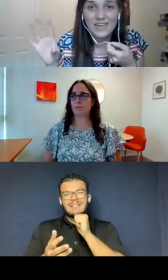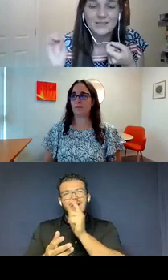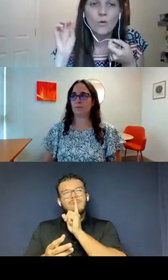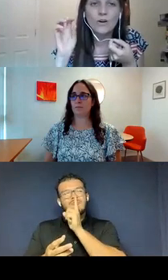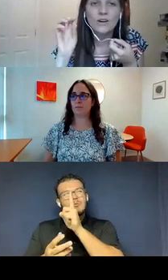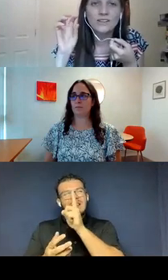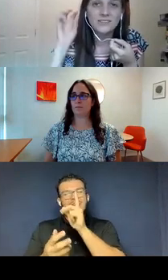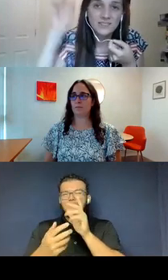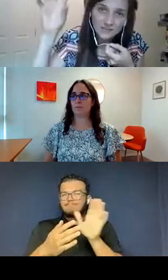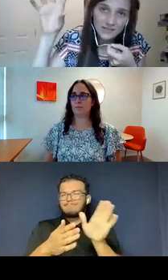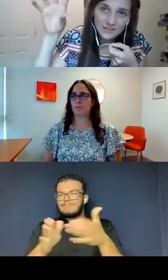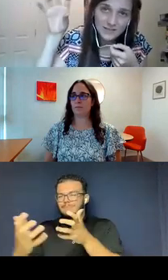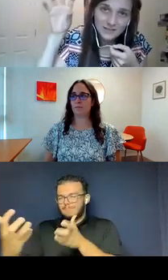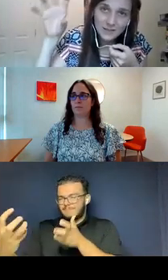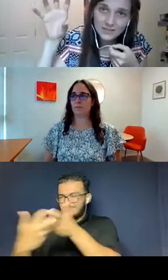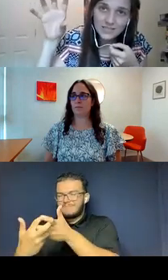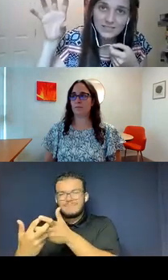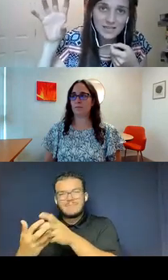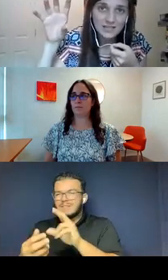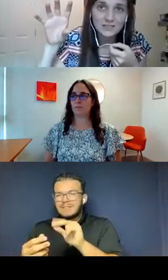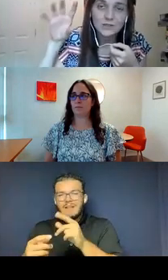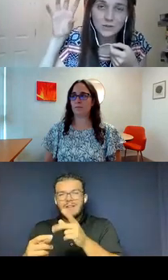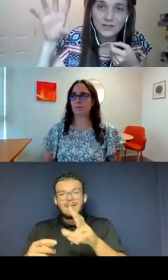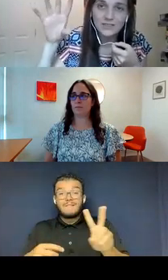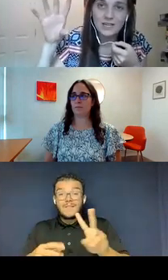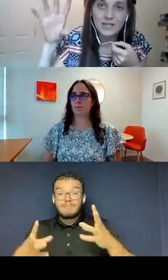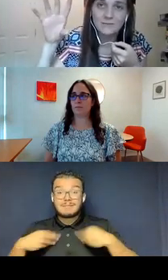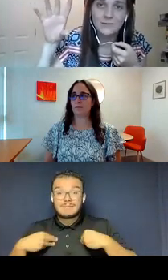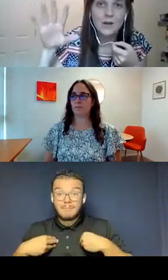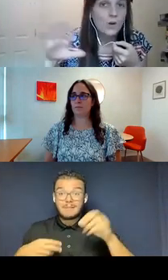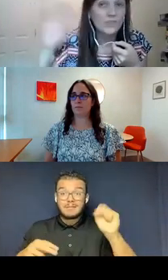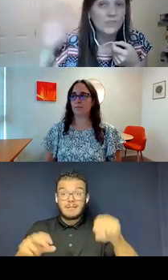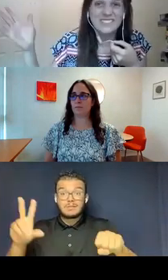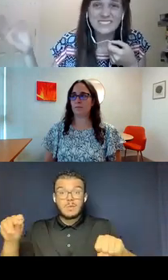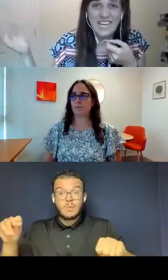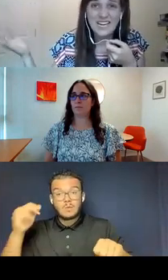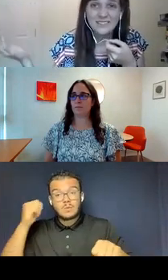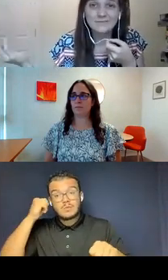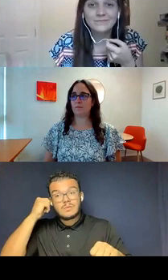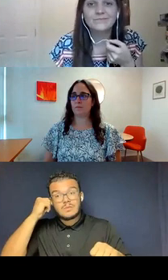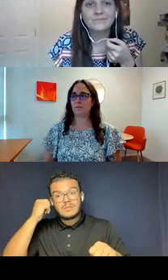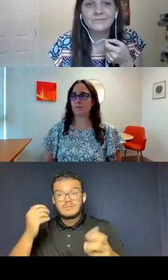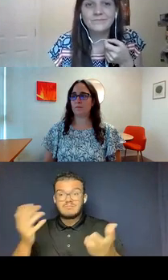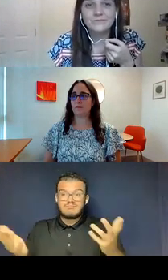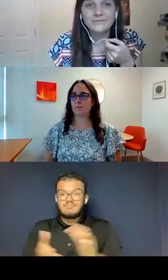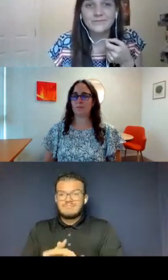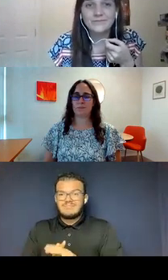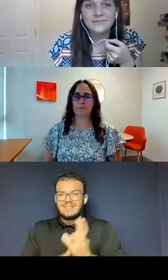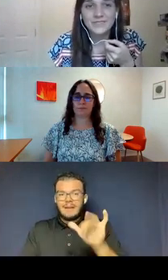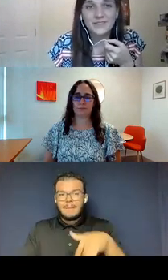It's more, did the victim except these things, request them, or didn't they?